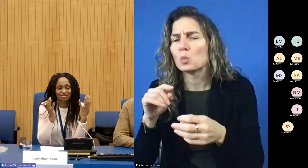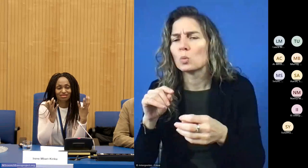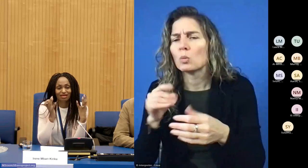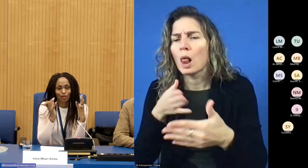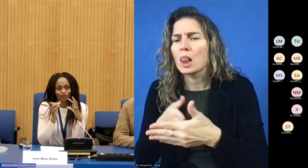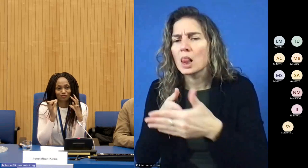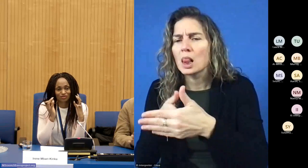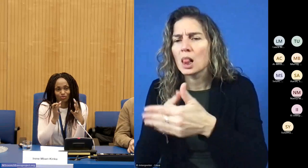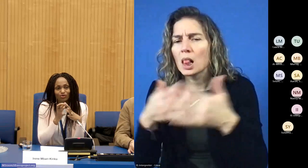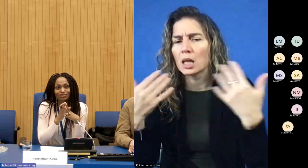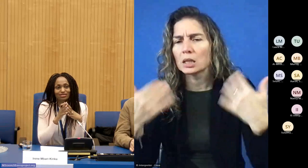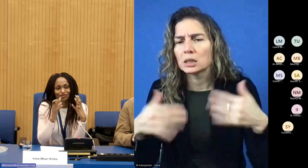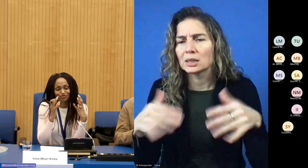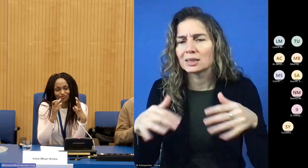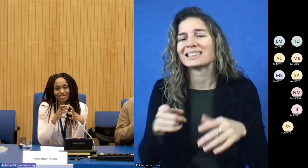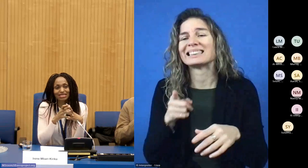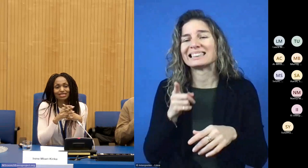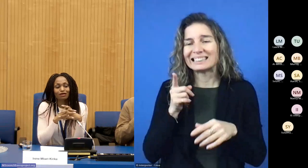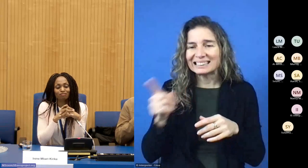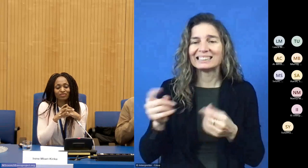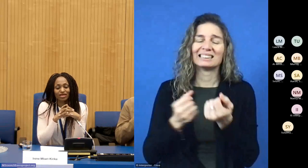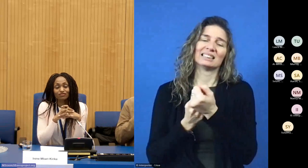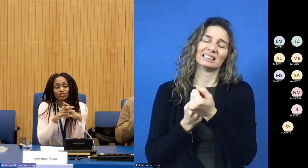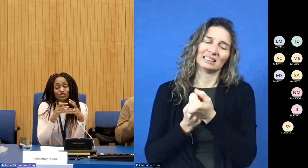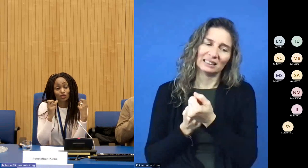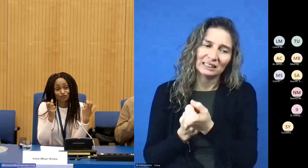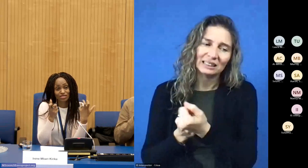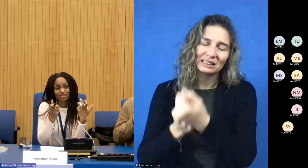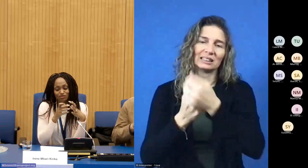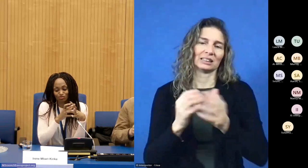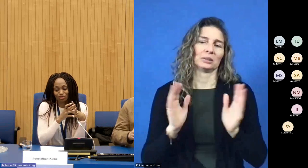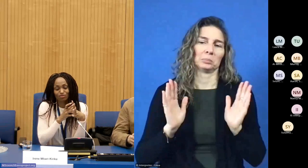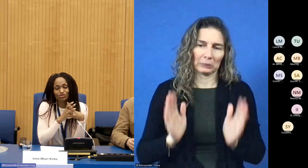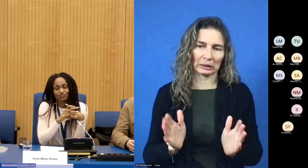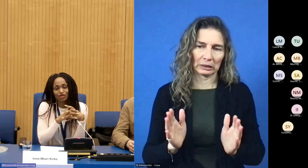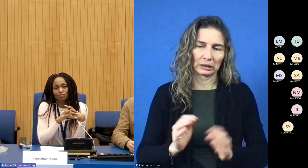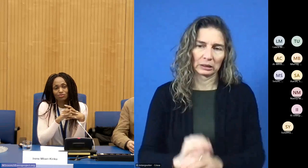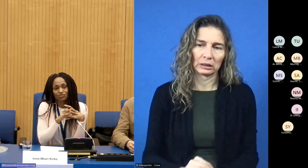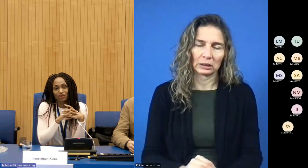needs a lot of support, a lot of funding, even just a lot of skills to be able to develop the